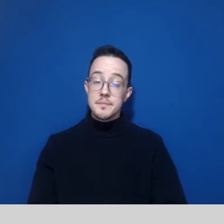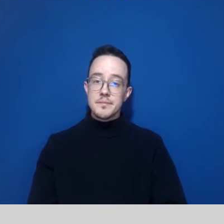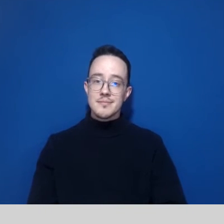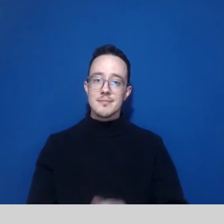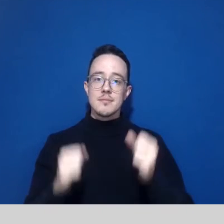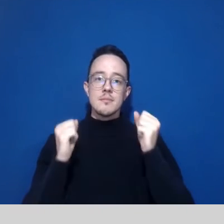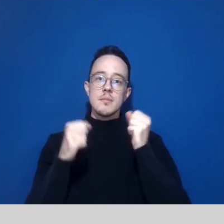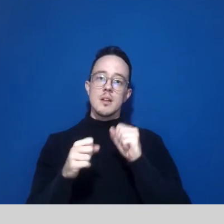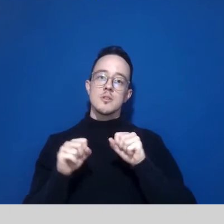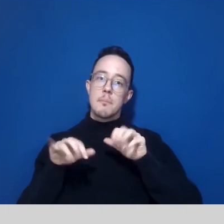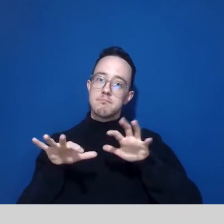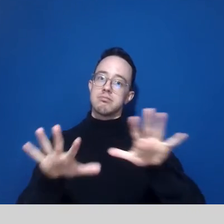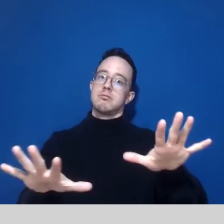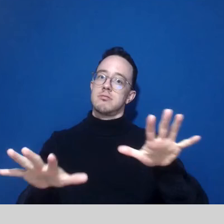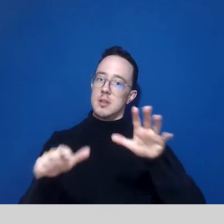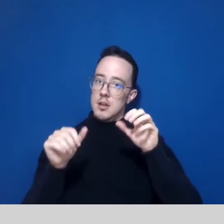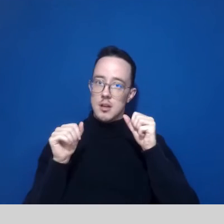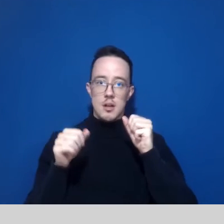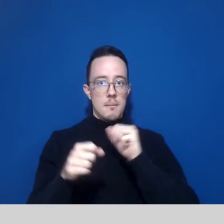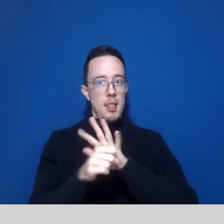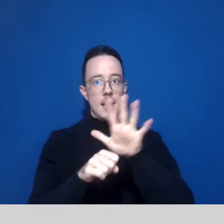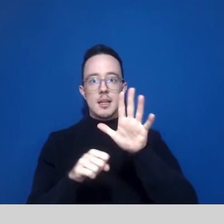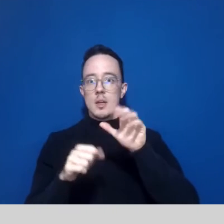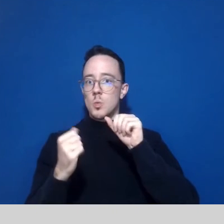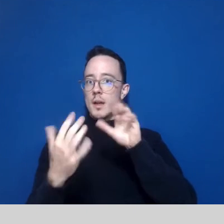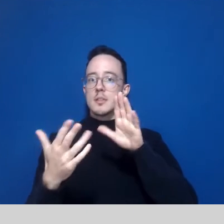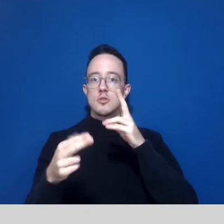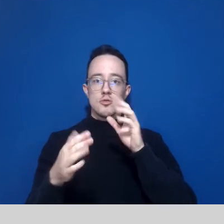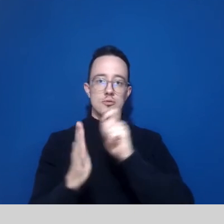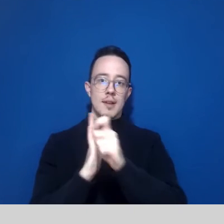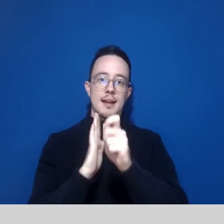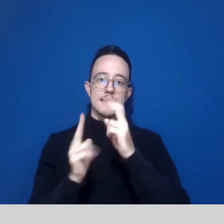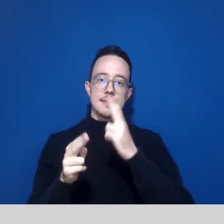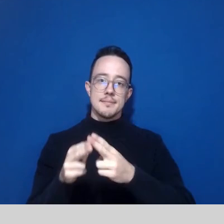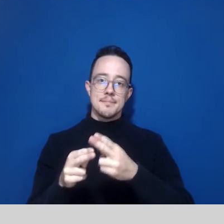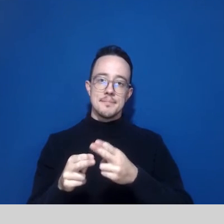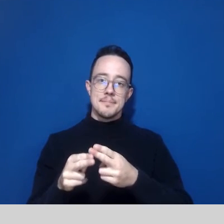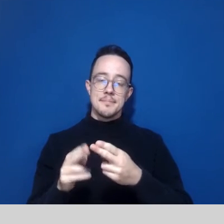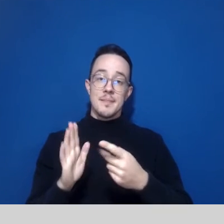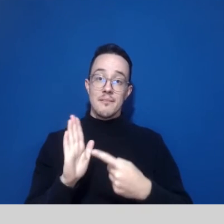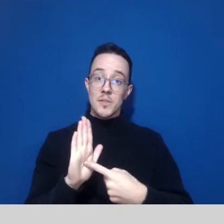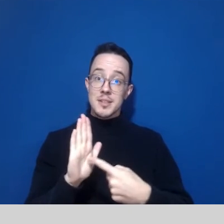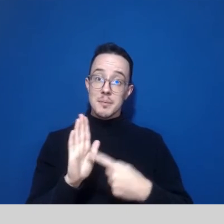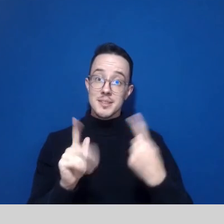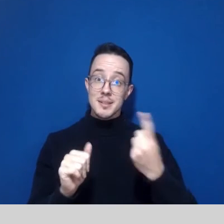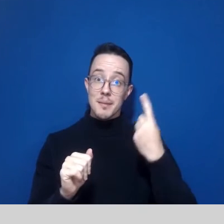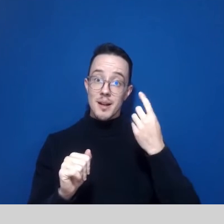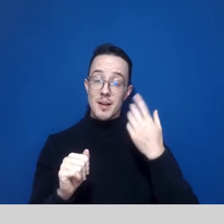they are under S. So there are plenty, plenty, plenty, of different ways to write a name.